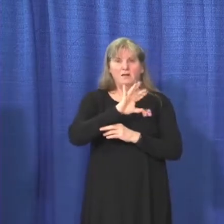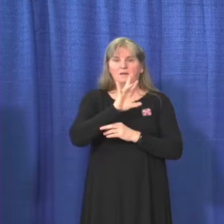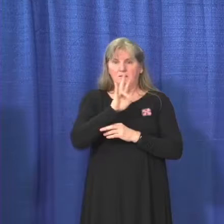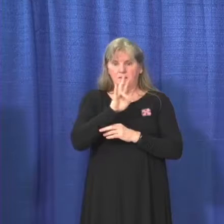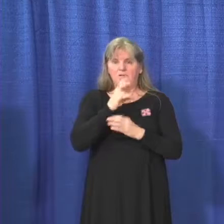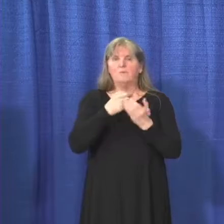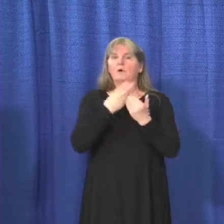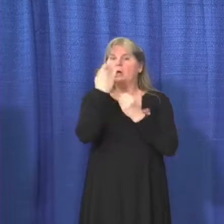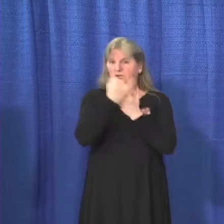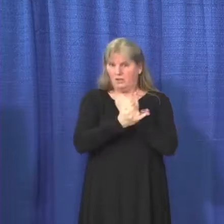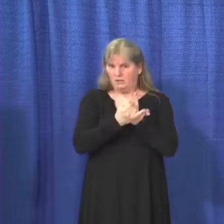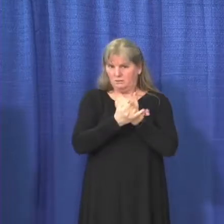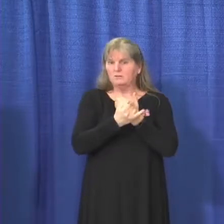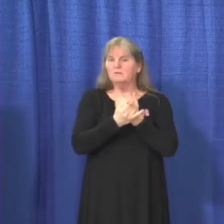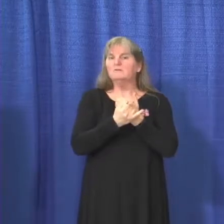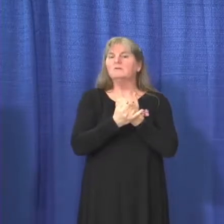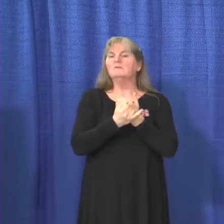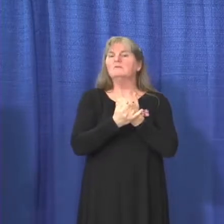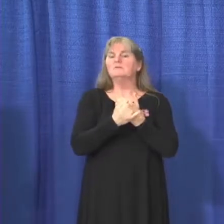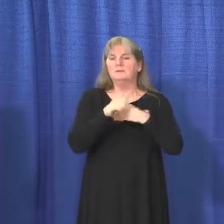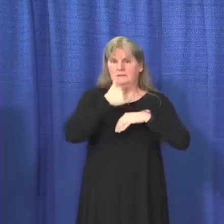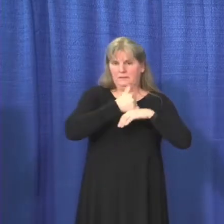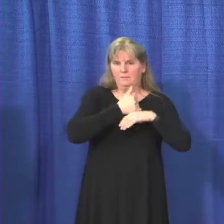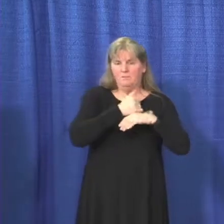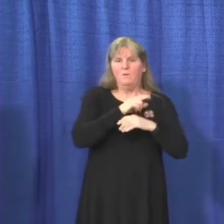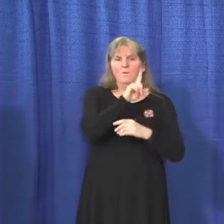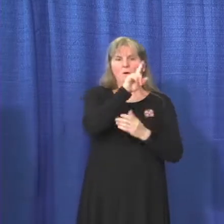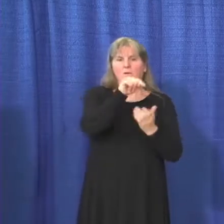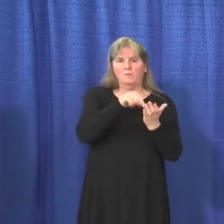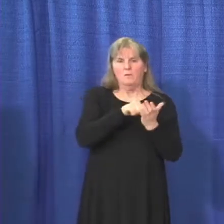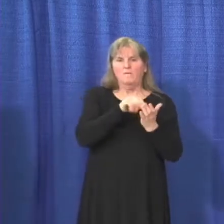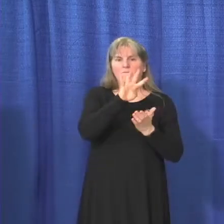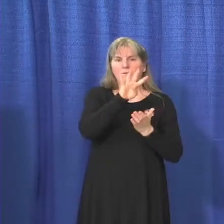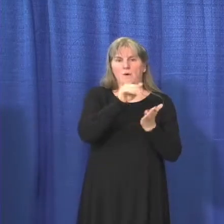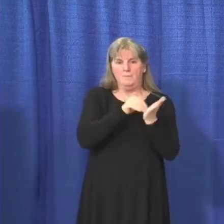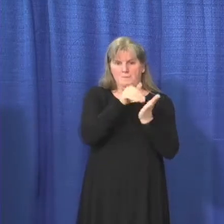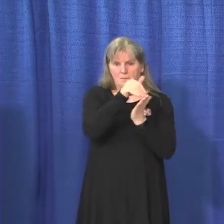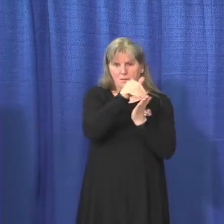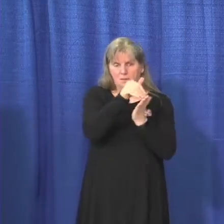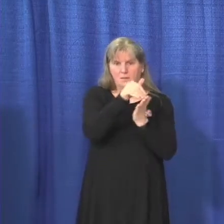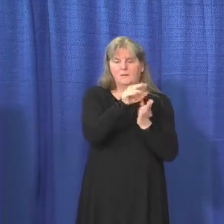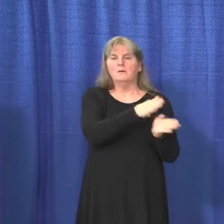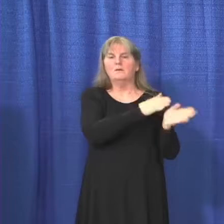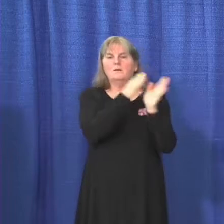which totalled 1.482 million businesses saw professional